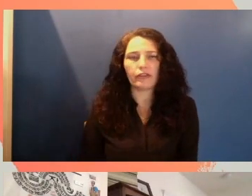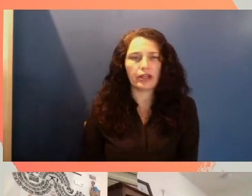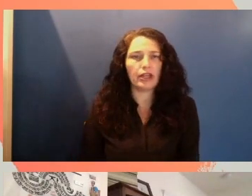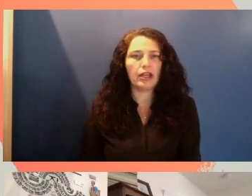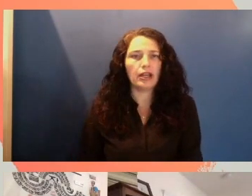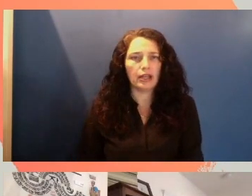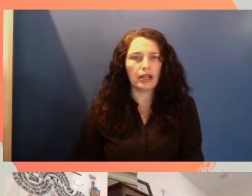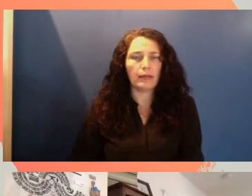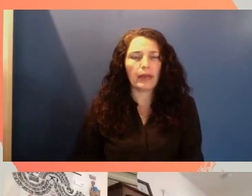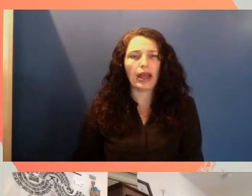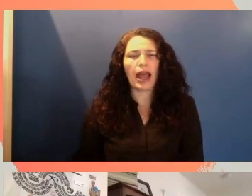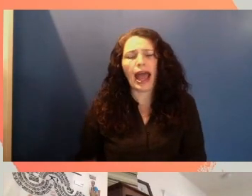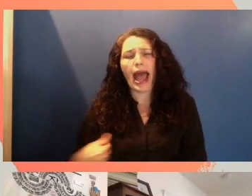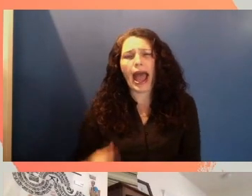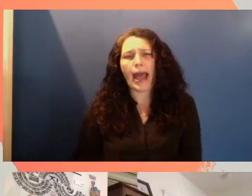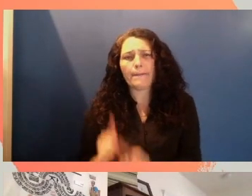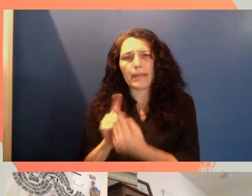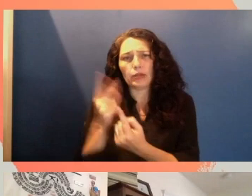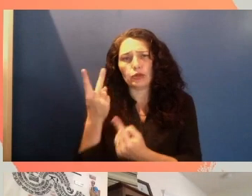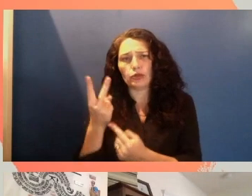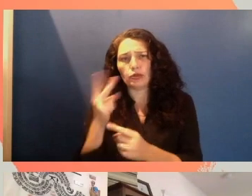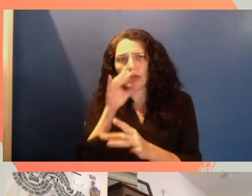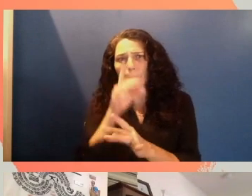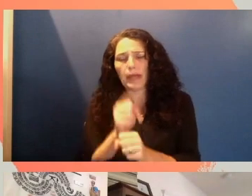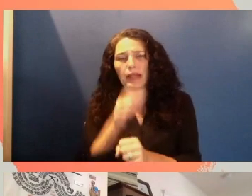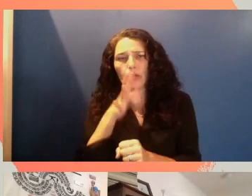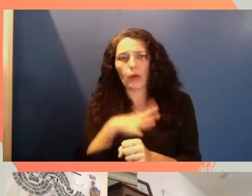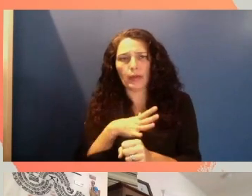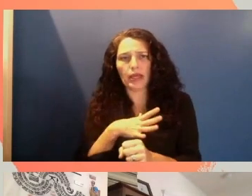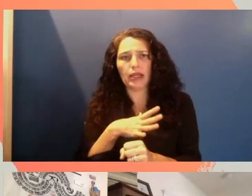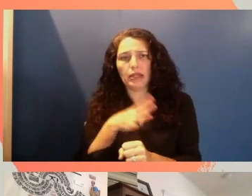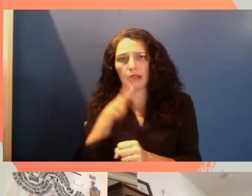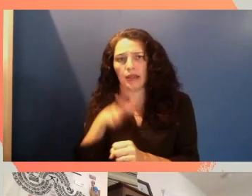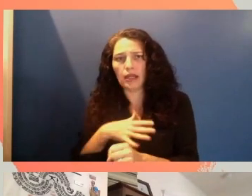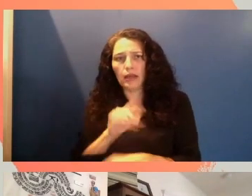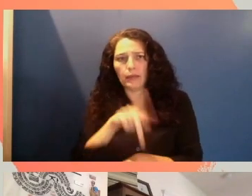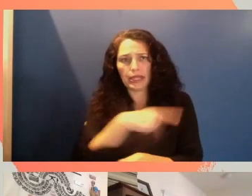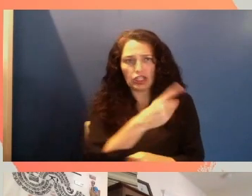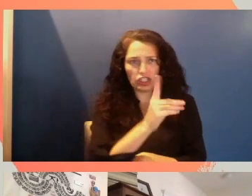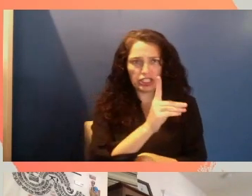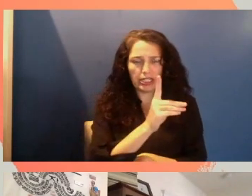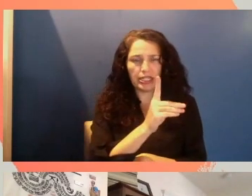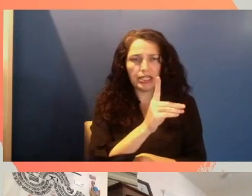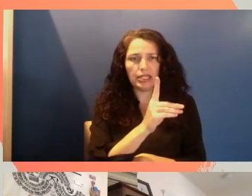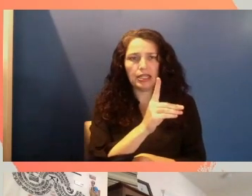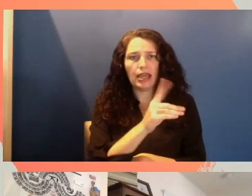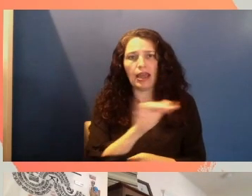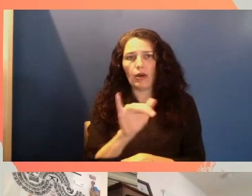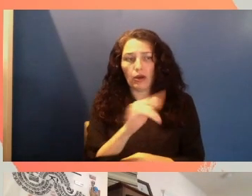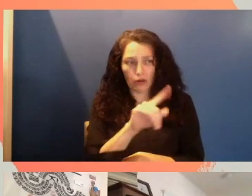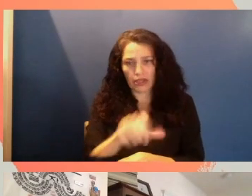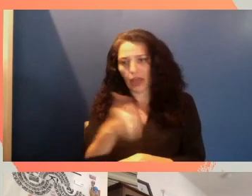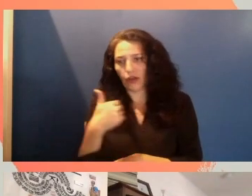one pursuing PhD and the other from the West side of Chicago that had two very different stories,